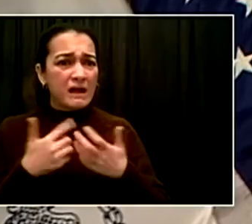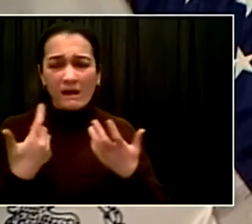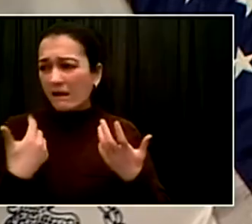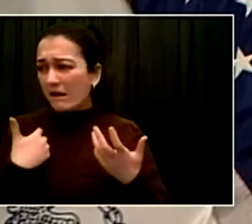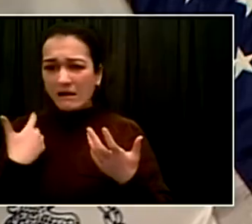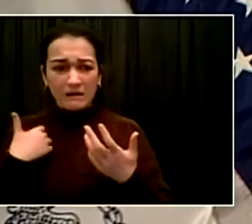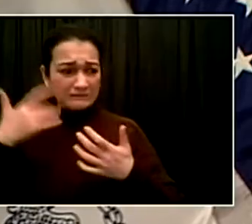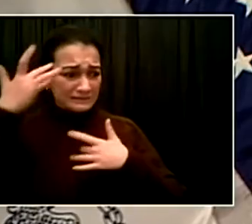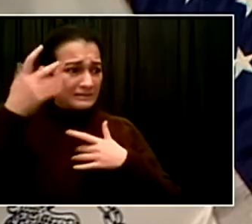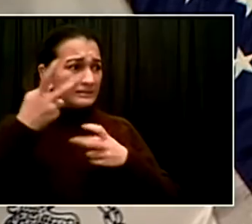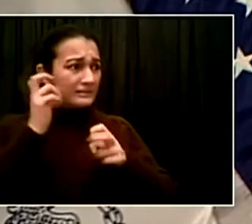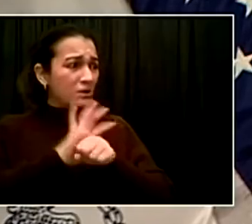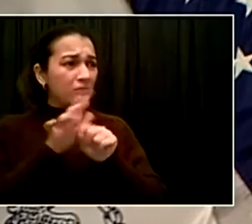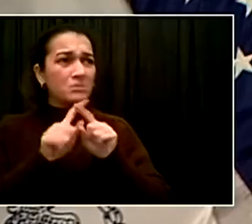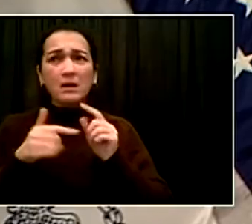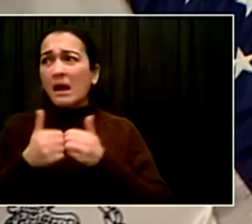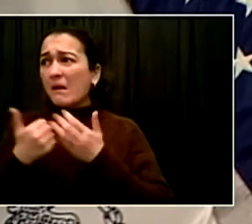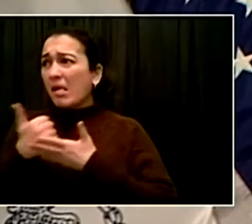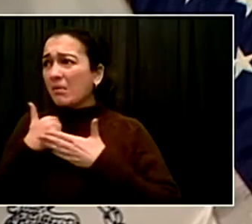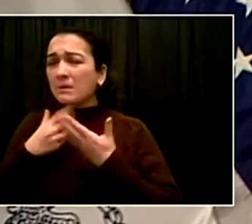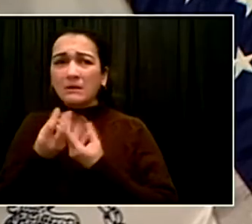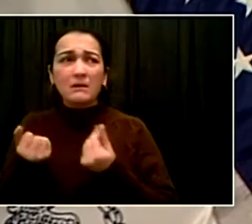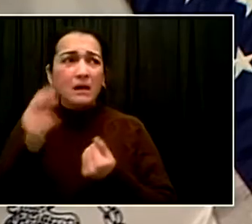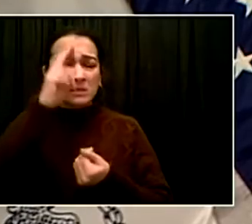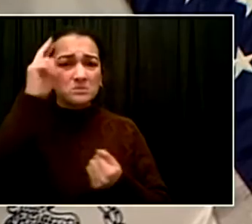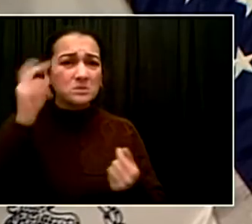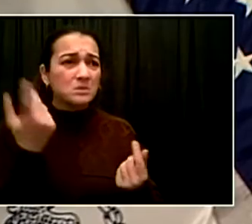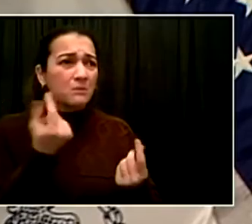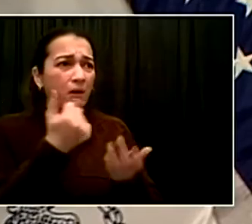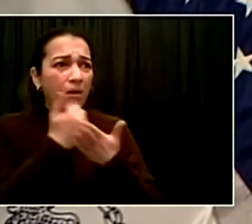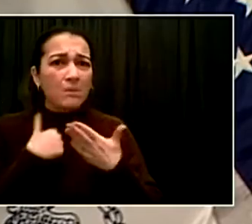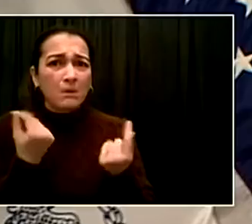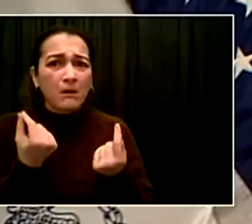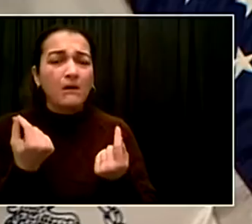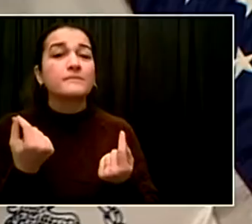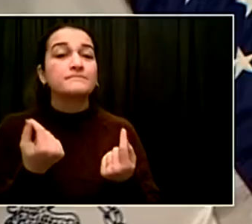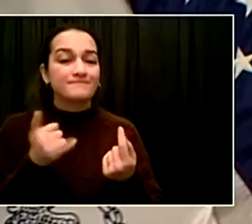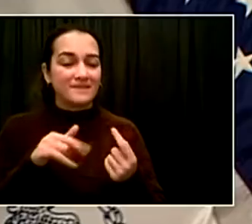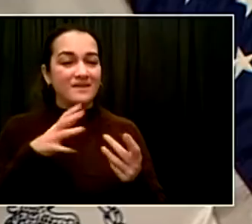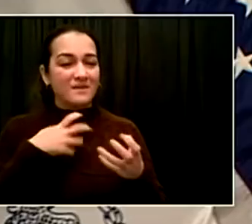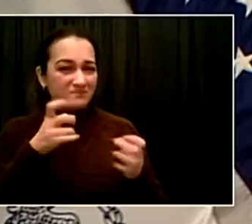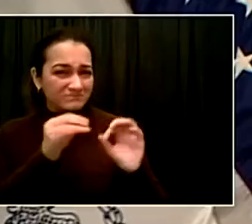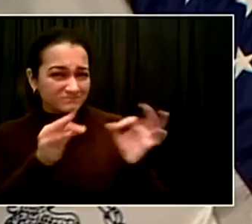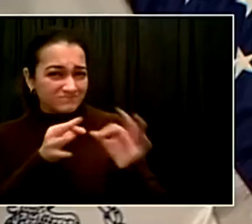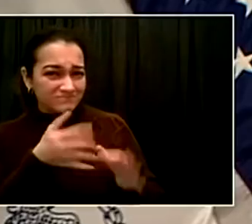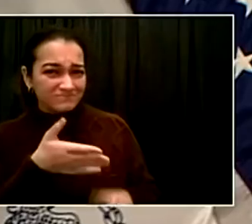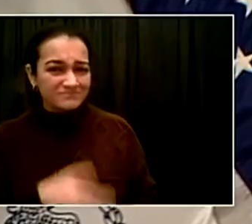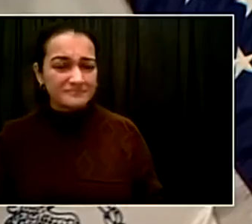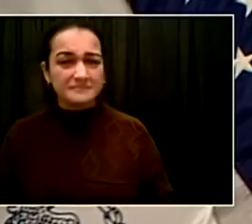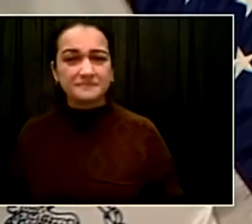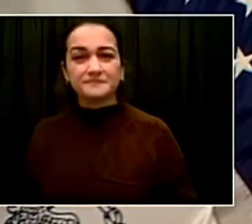THAT IT IS NOT ALWAYS OBVIOUS HOW TO ACCESS THOSE THINGS AND WHEN TO ACCESS THEM DESPITE THE